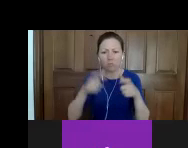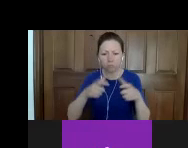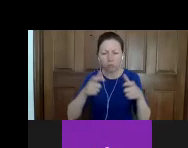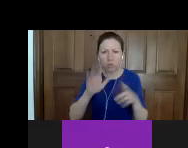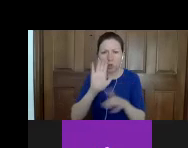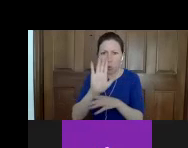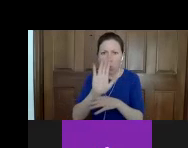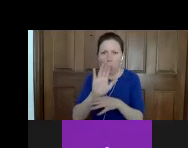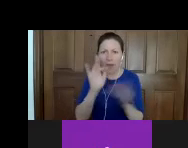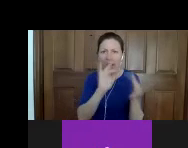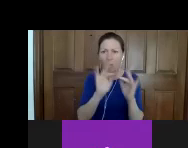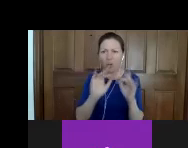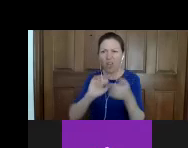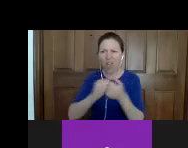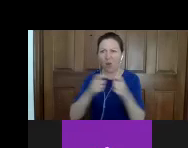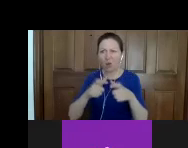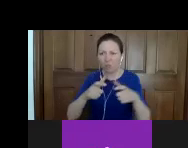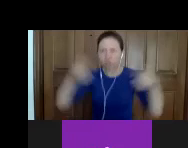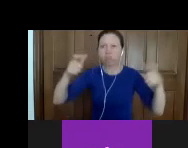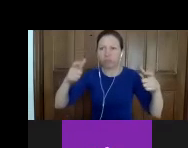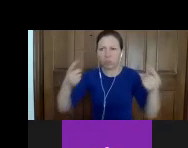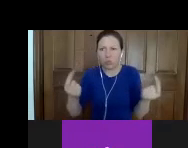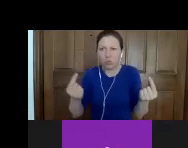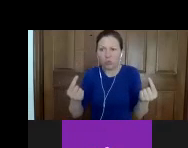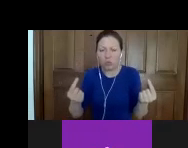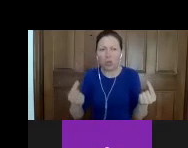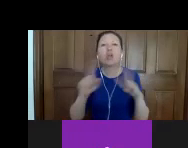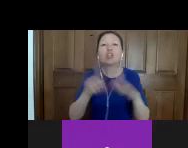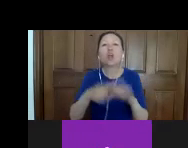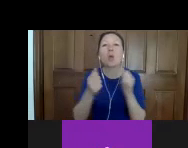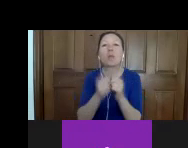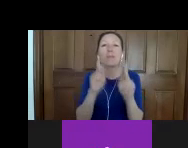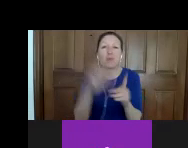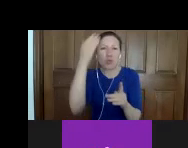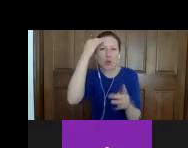First of all, start with the people you already know. Family friends, teachers, coworkers,